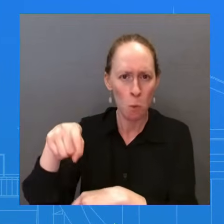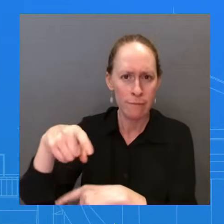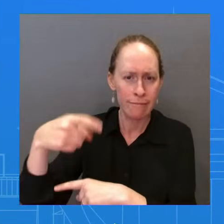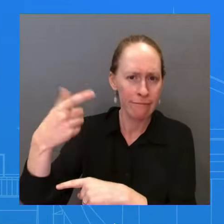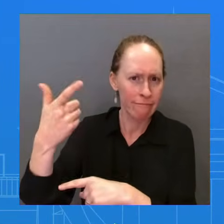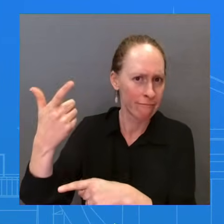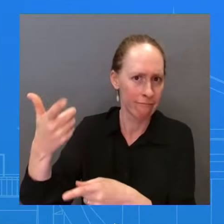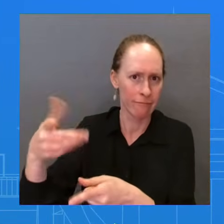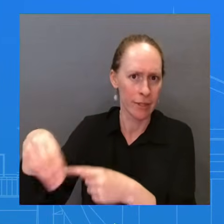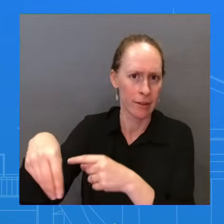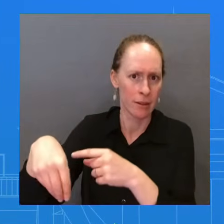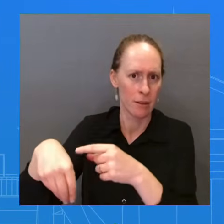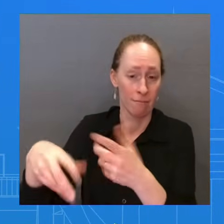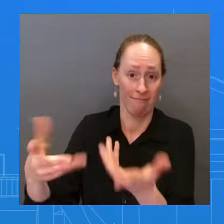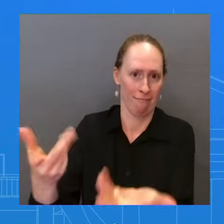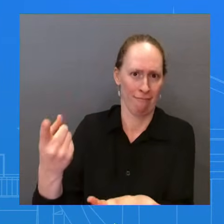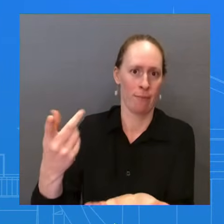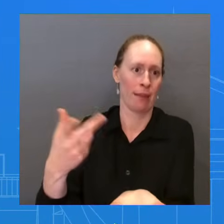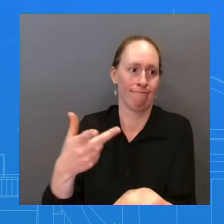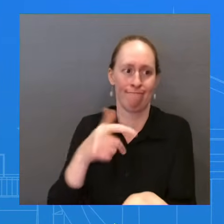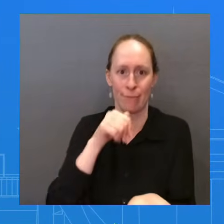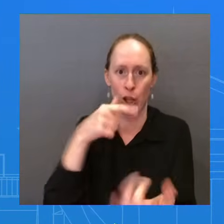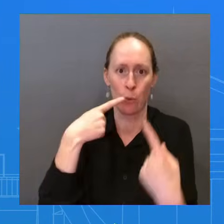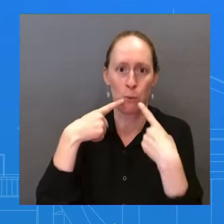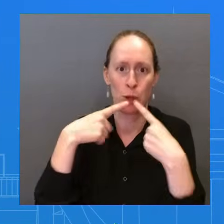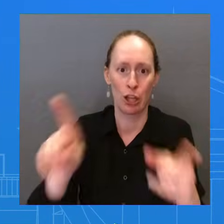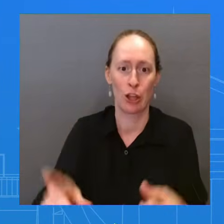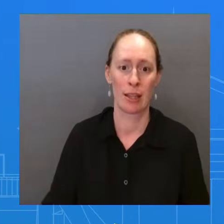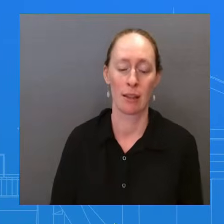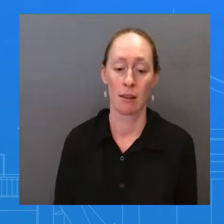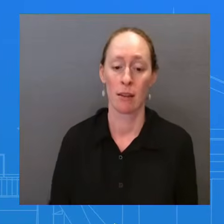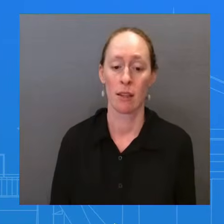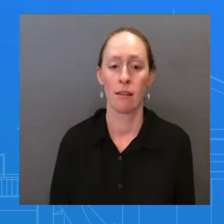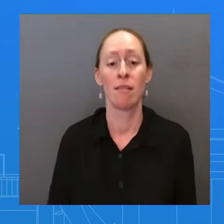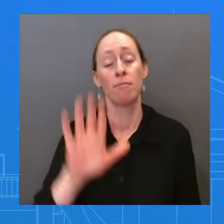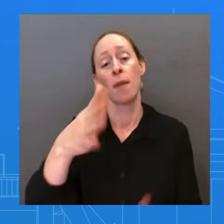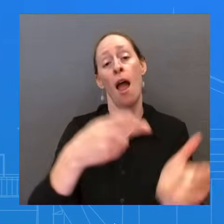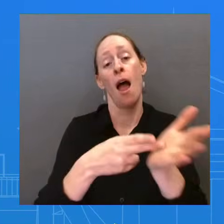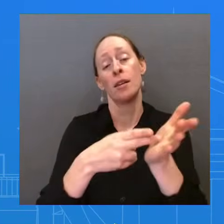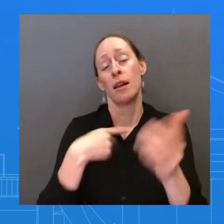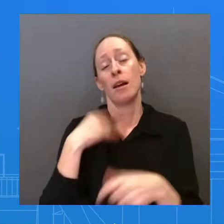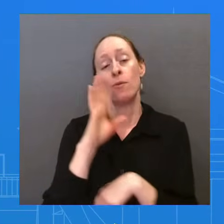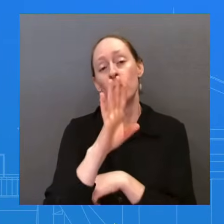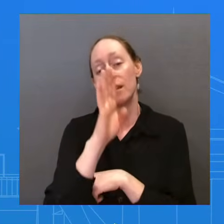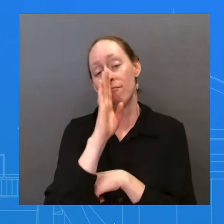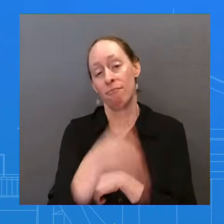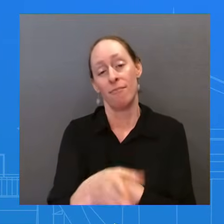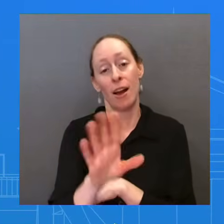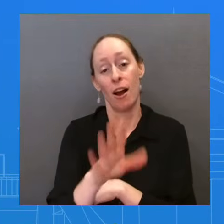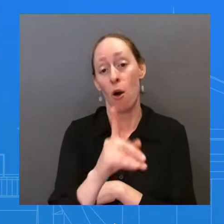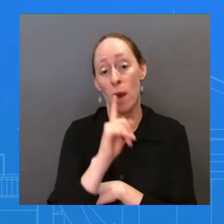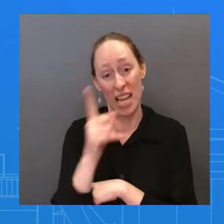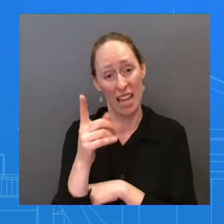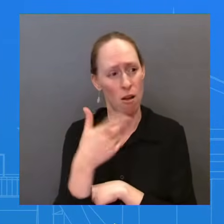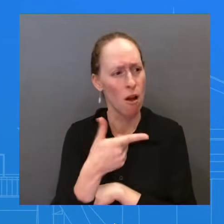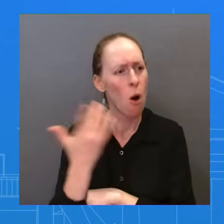And, frankly, why exactly it failed shouldn't be the major concern right now.